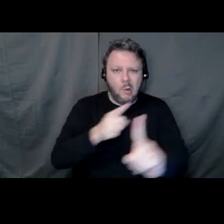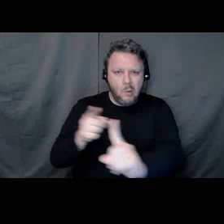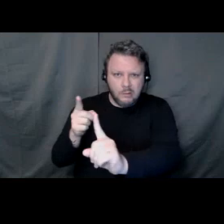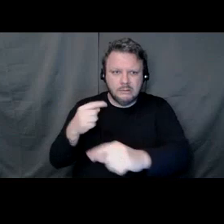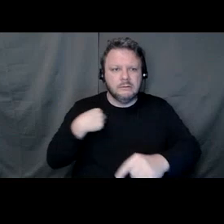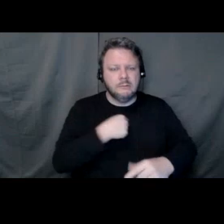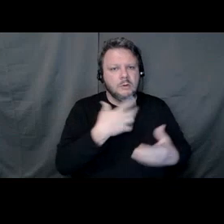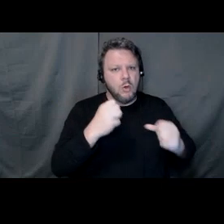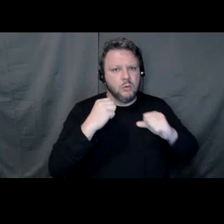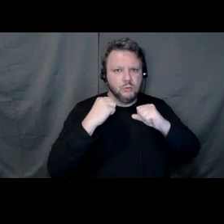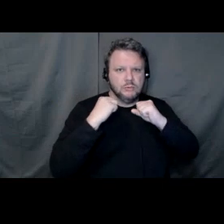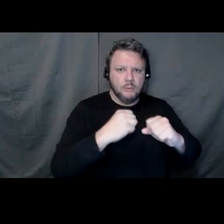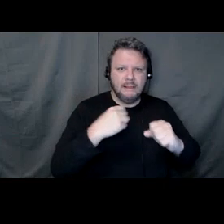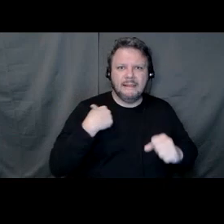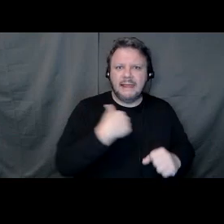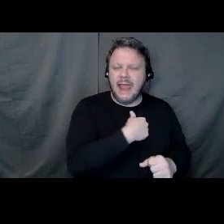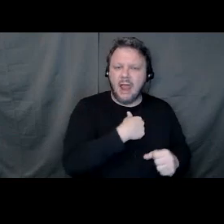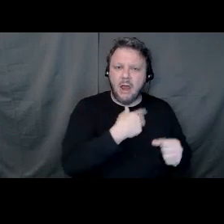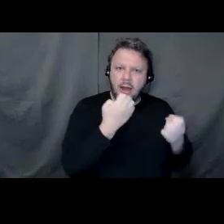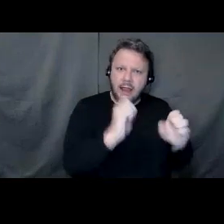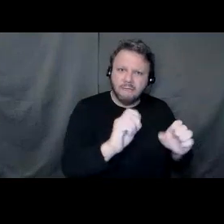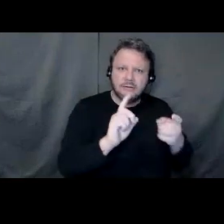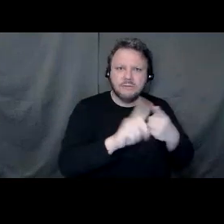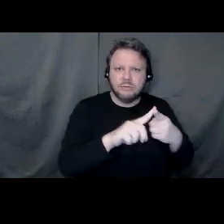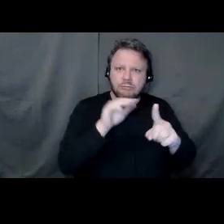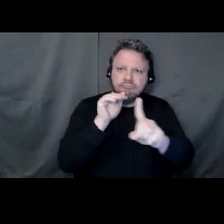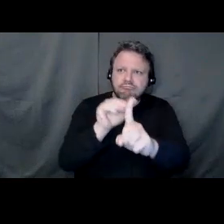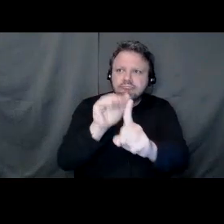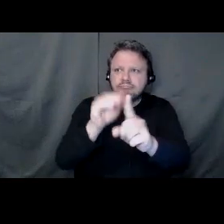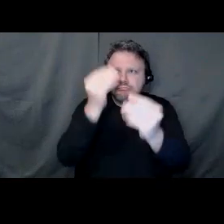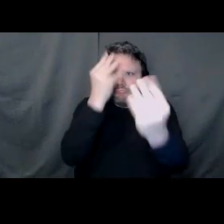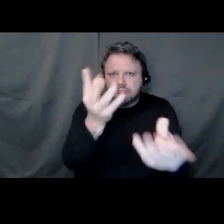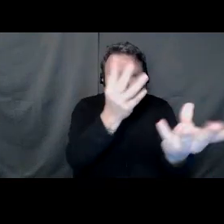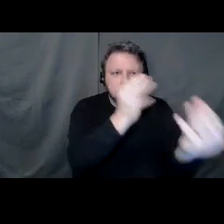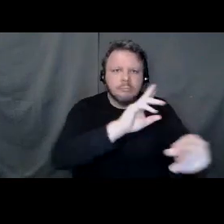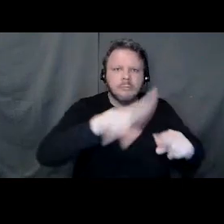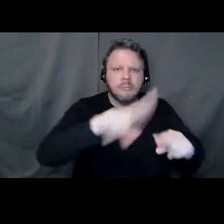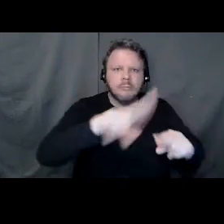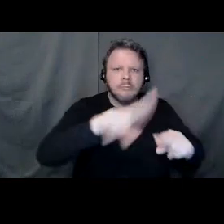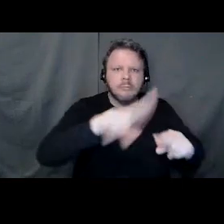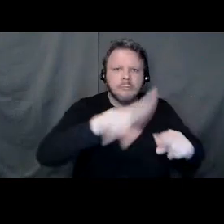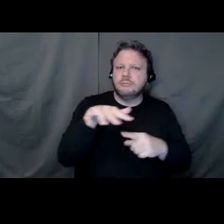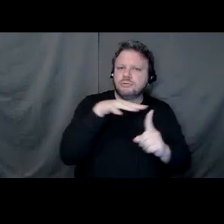we want to strengthen our efforts to raise awareness about social support,